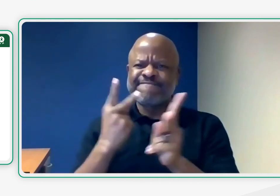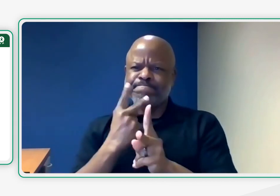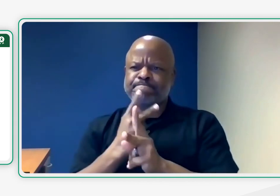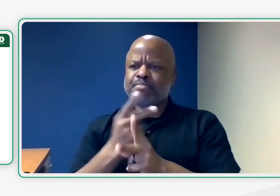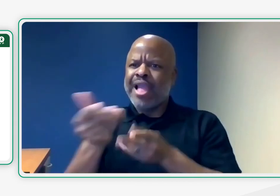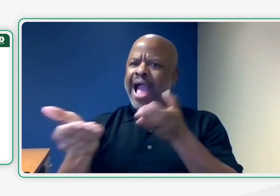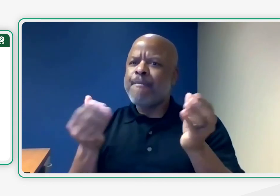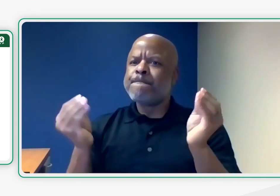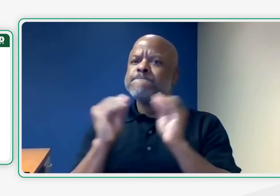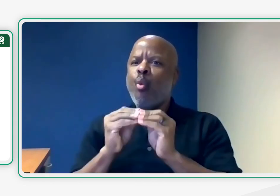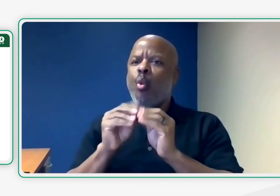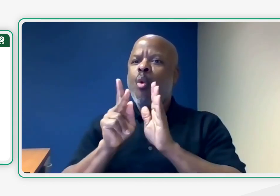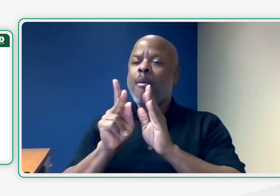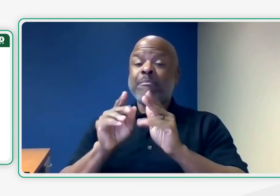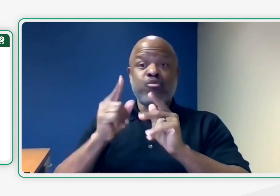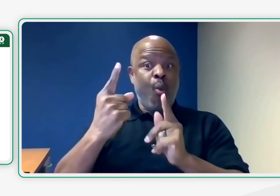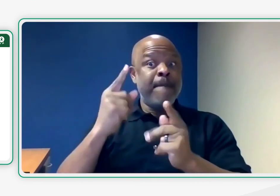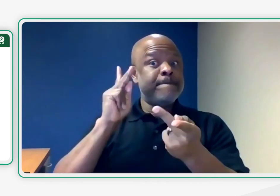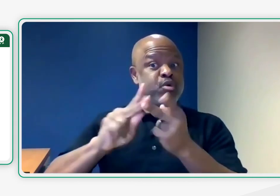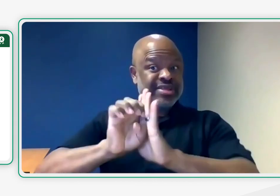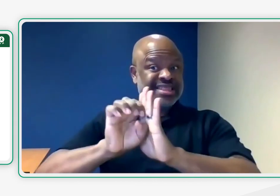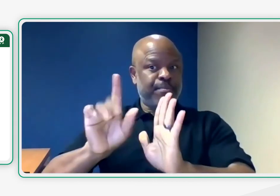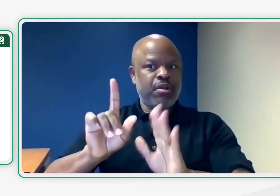Other areas of the economy have either stayed stagnant or even gone down.